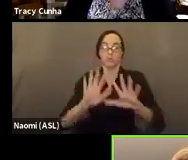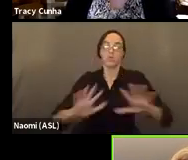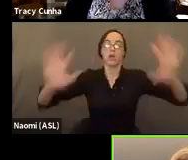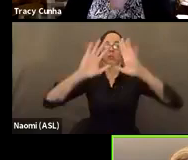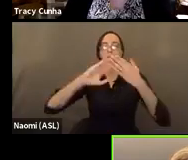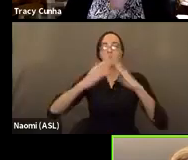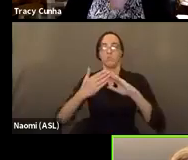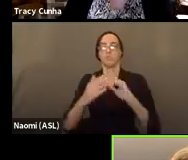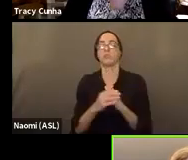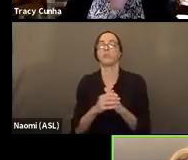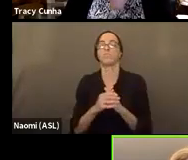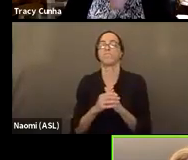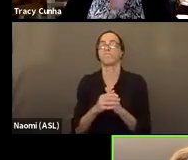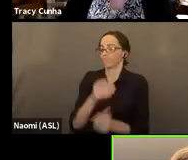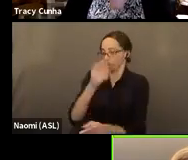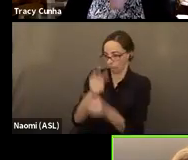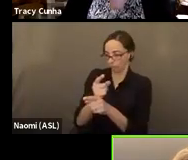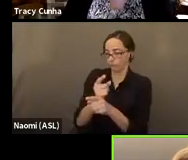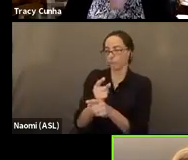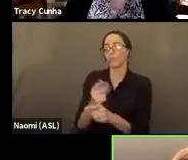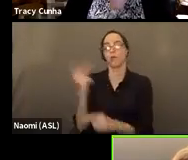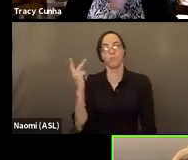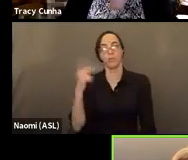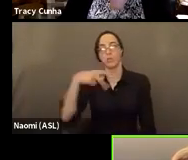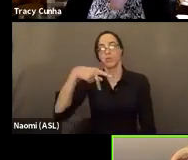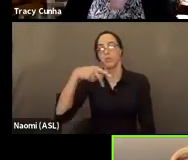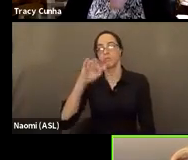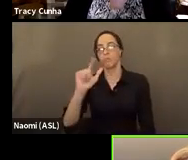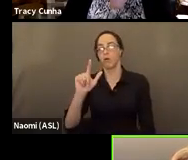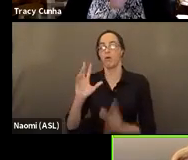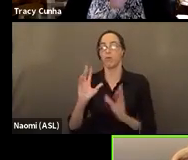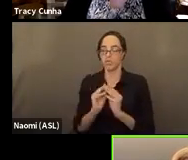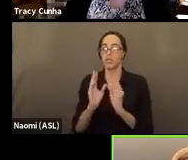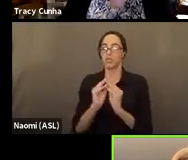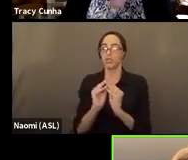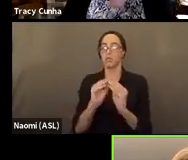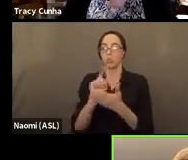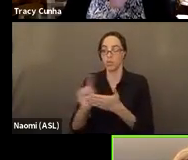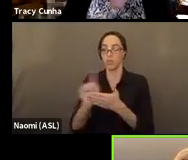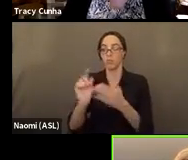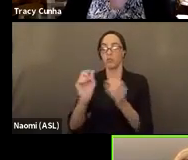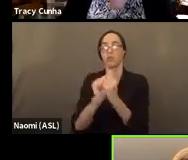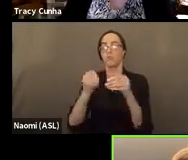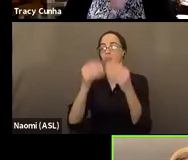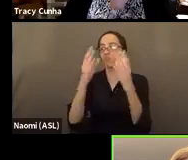actually been meeting with those providers every week since covet started to provide assistance